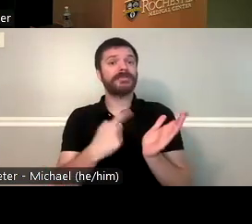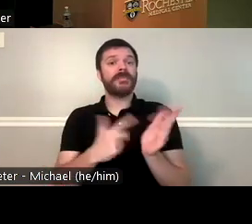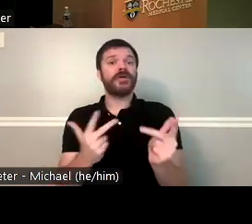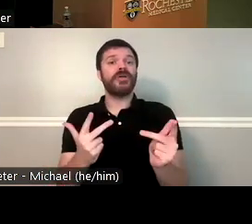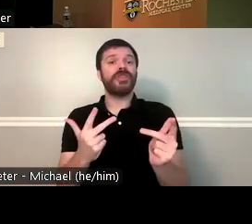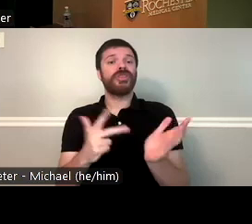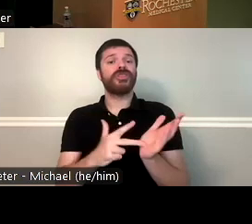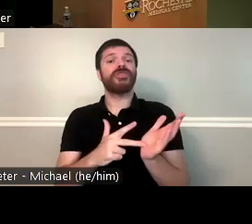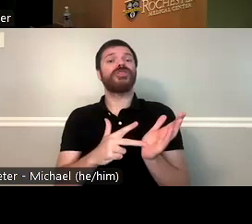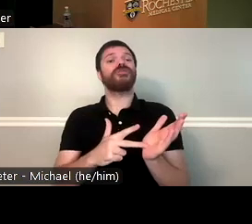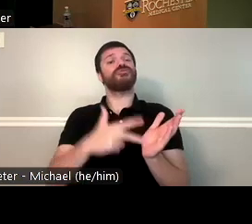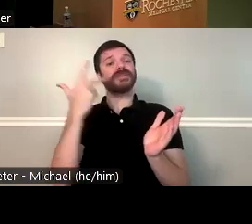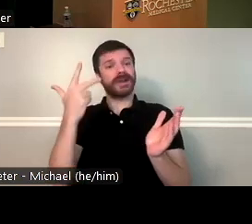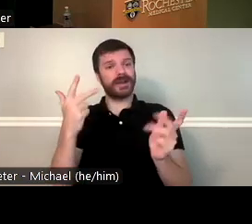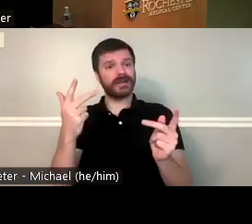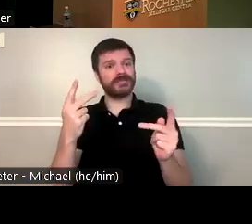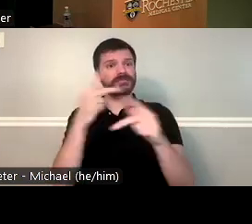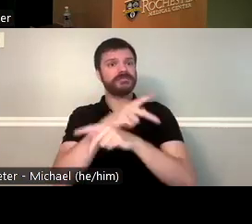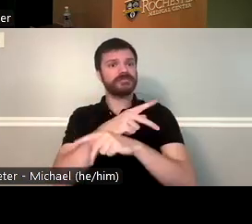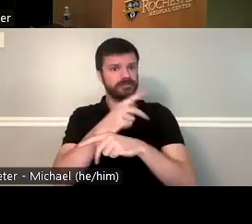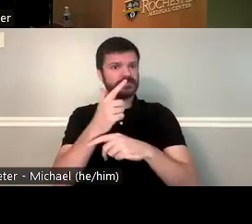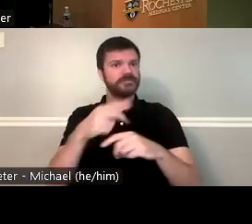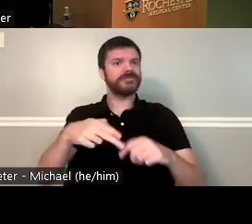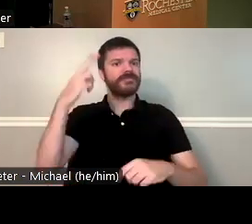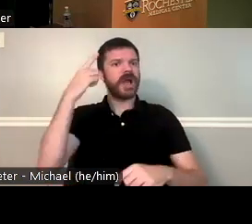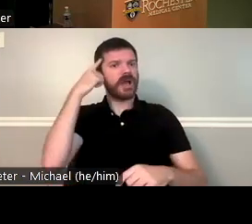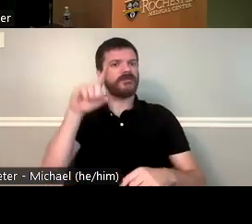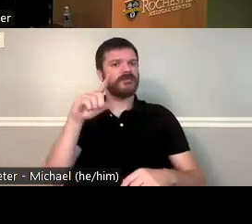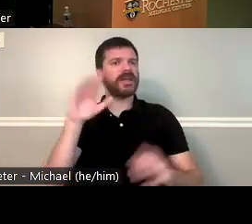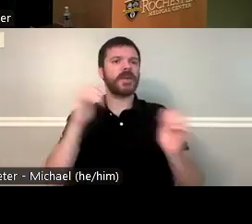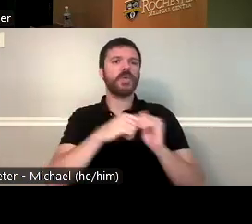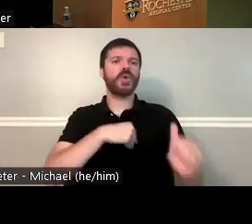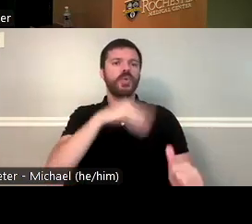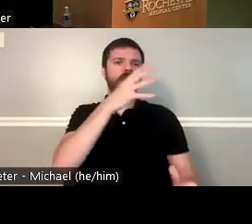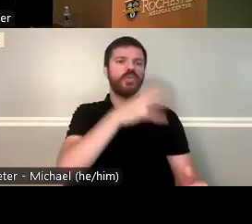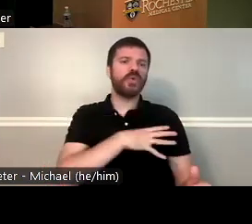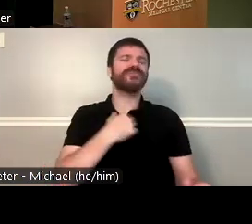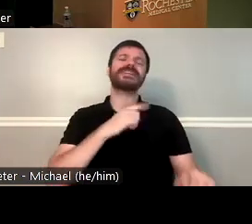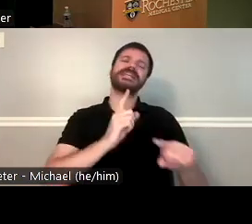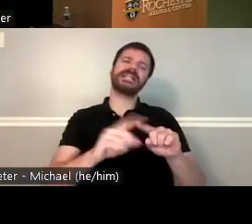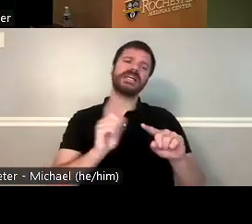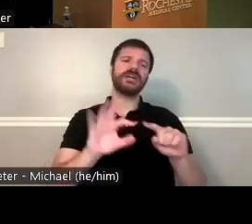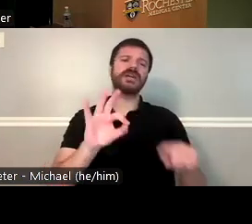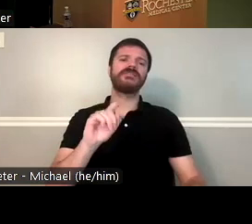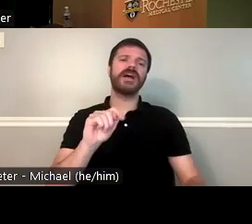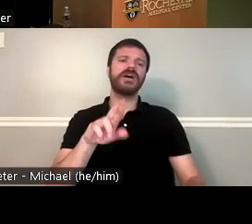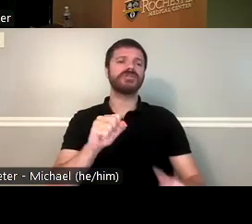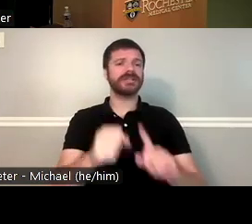as for white women and you know many factors feed into that but it means that their grief